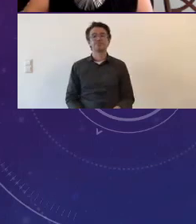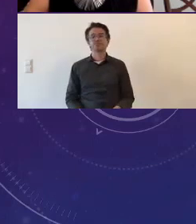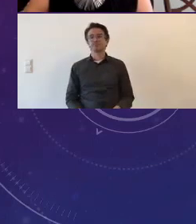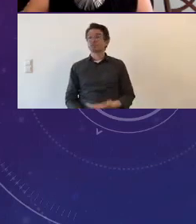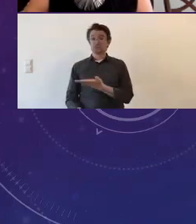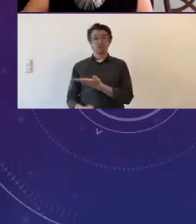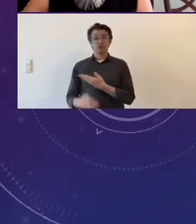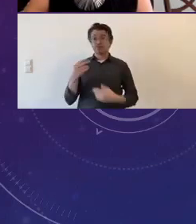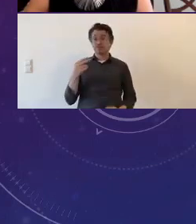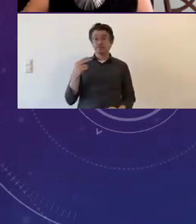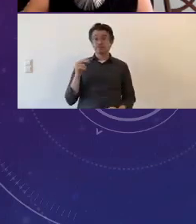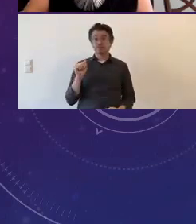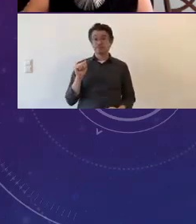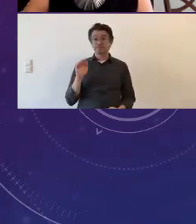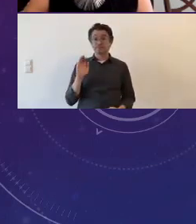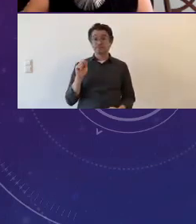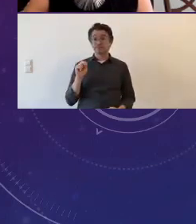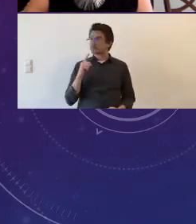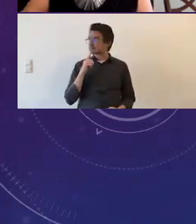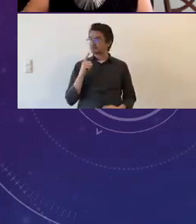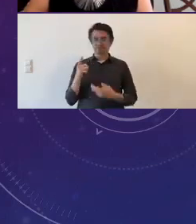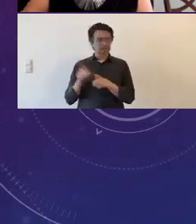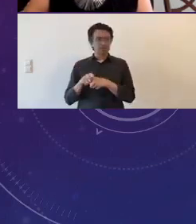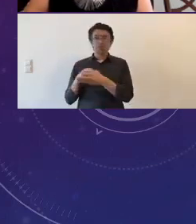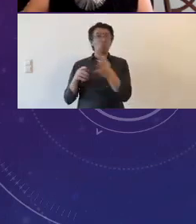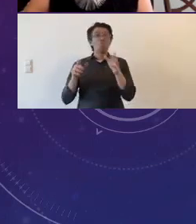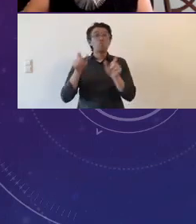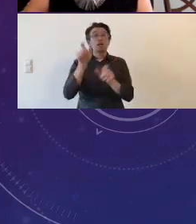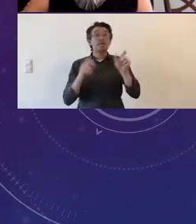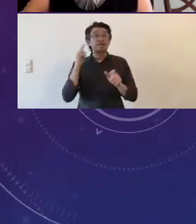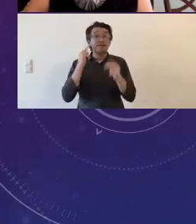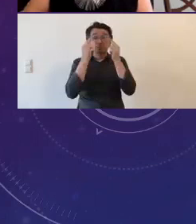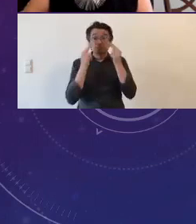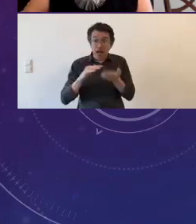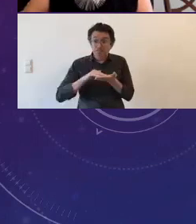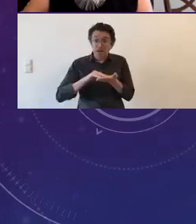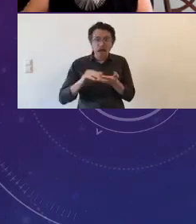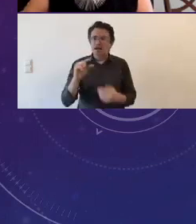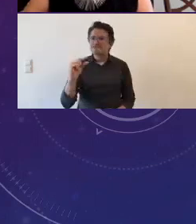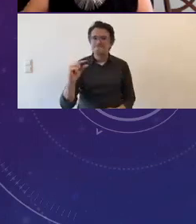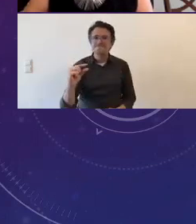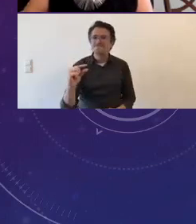powerful even if you know even if you can use a screen reader a screen reader